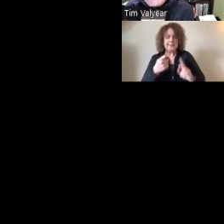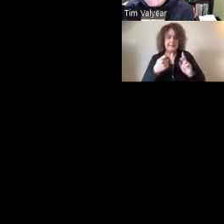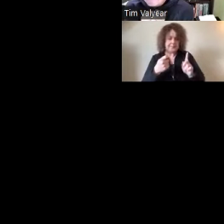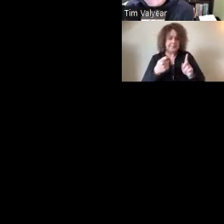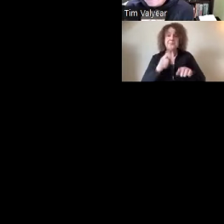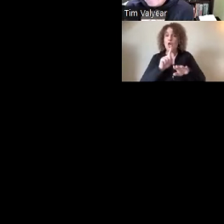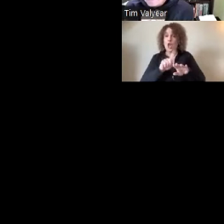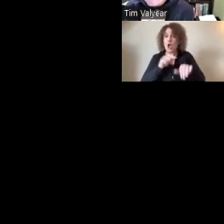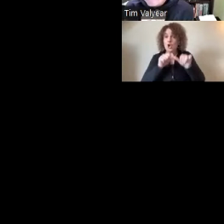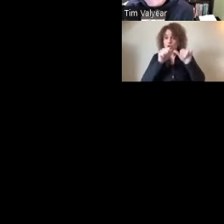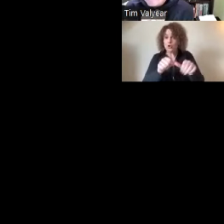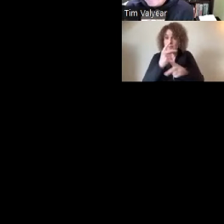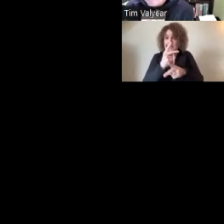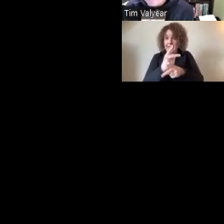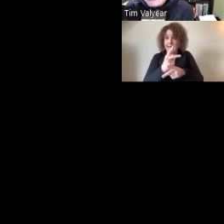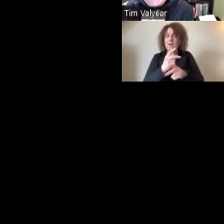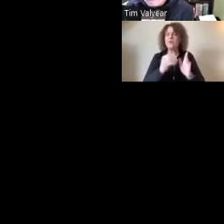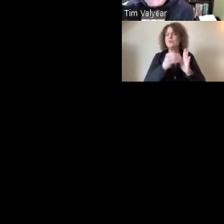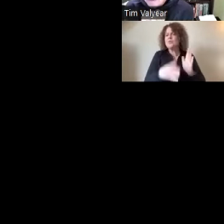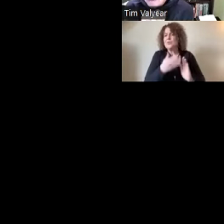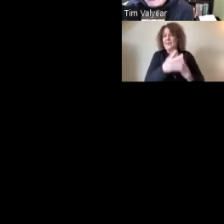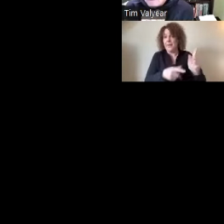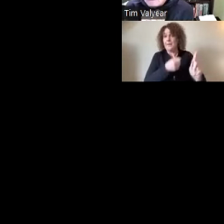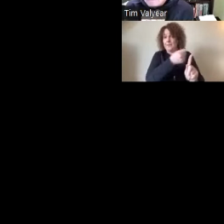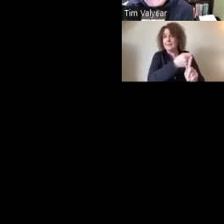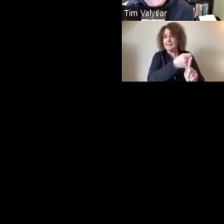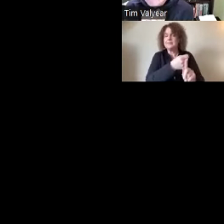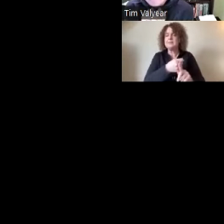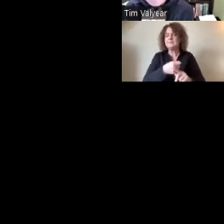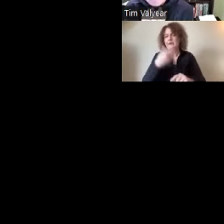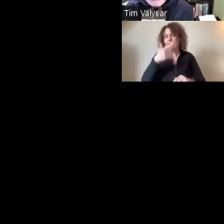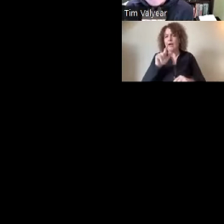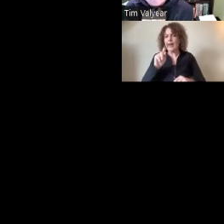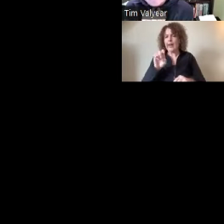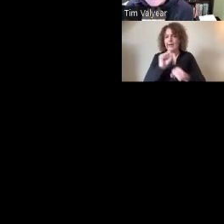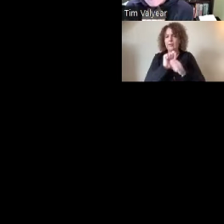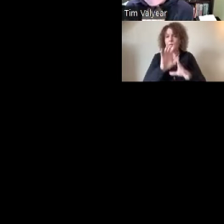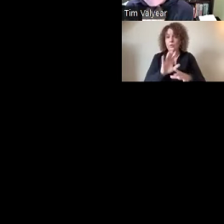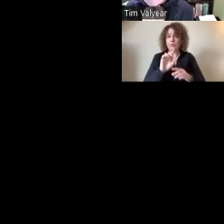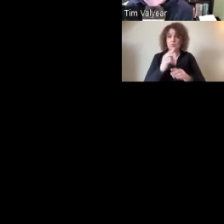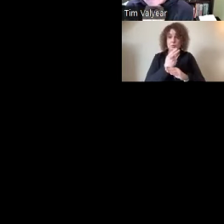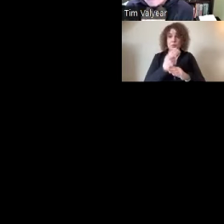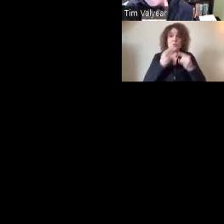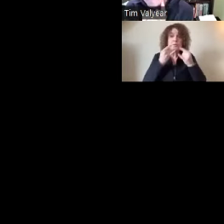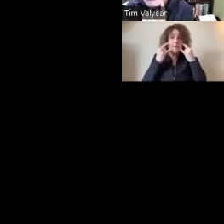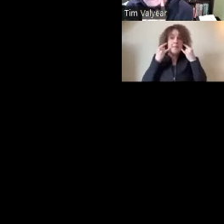now? » SPEAKER: So interesting. In the long-term care facility where I have